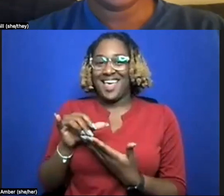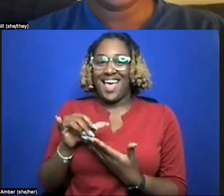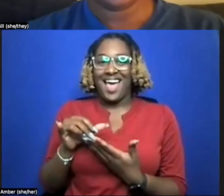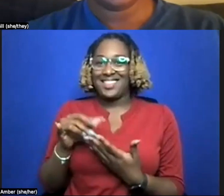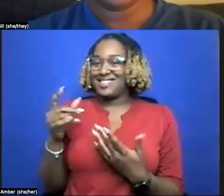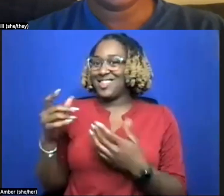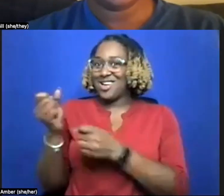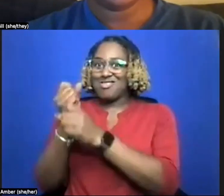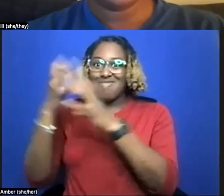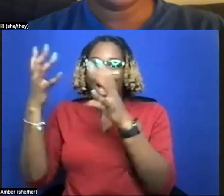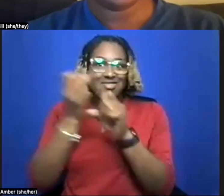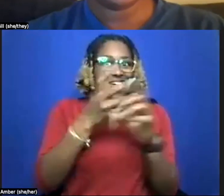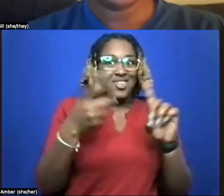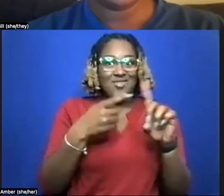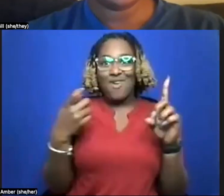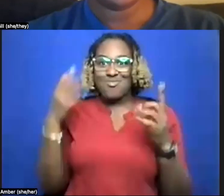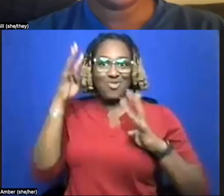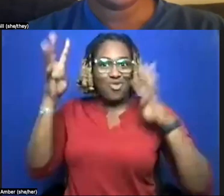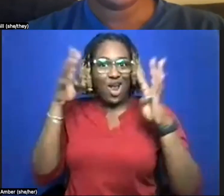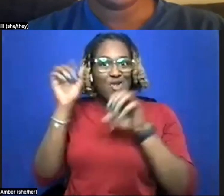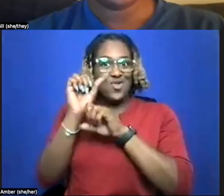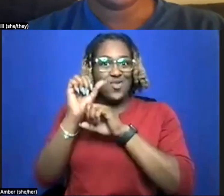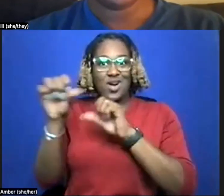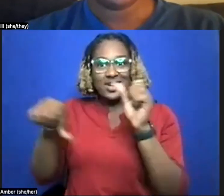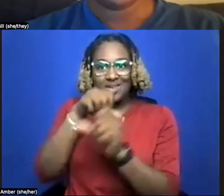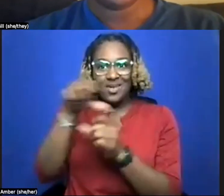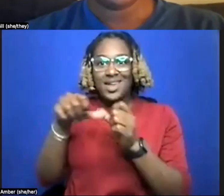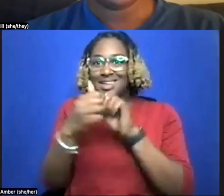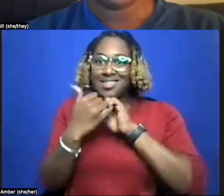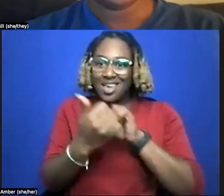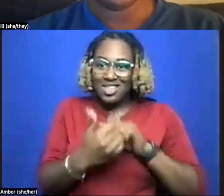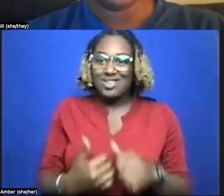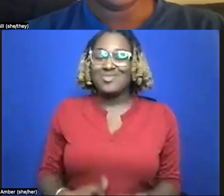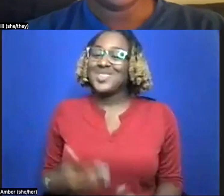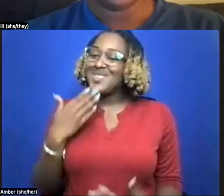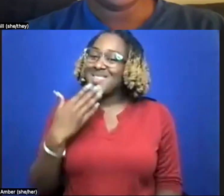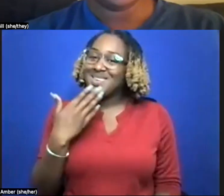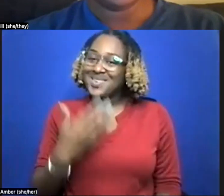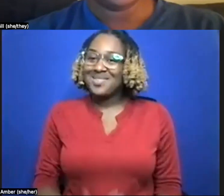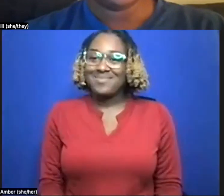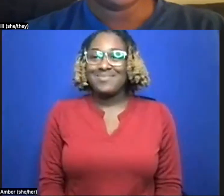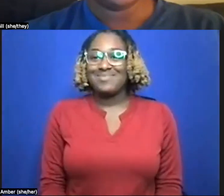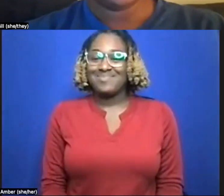like theory and creative work coming together in that way. Thank you. Well, thank you both